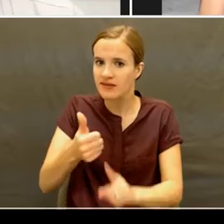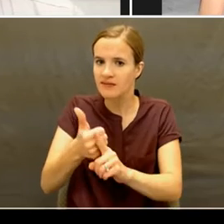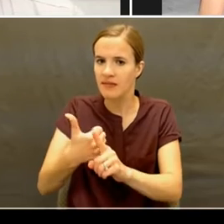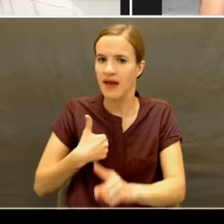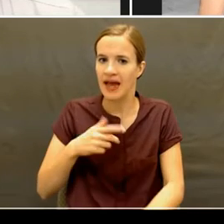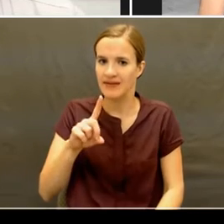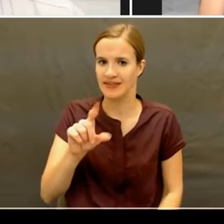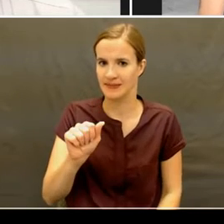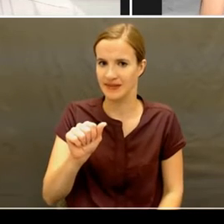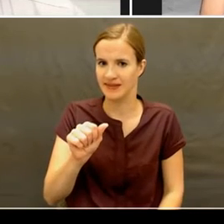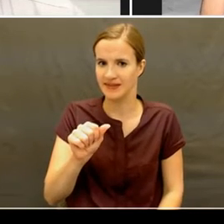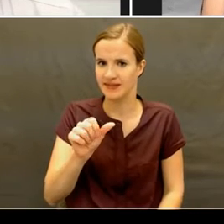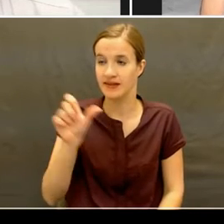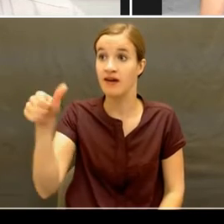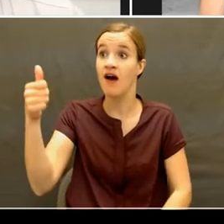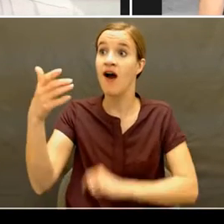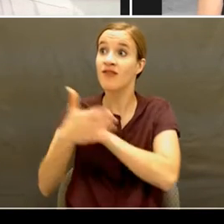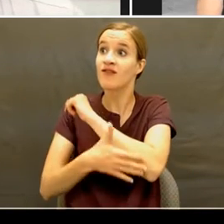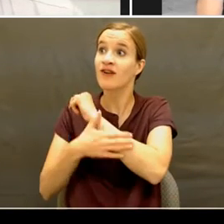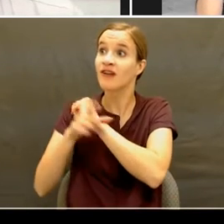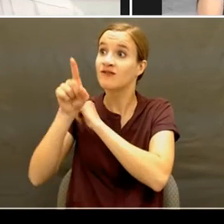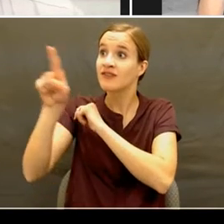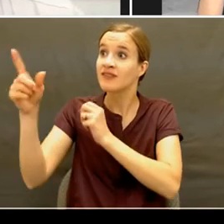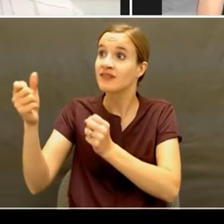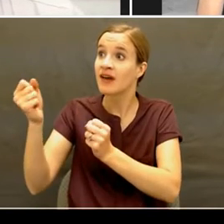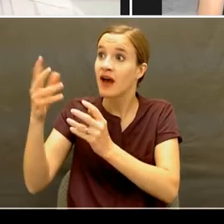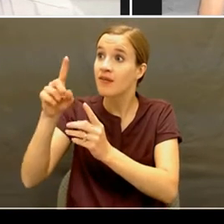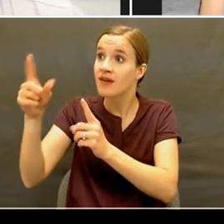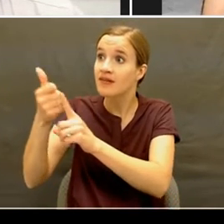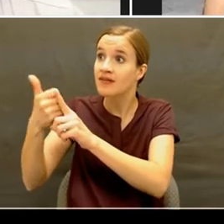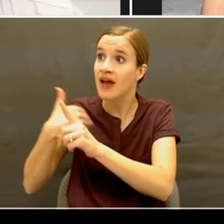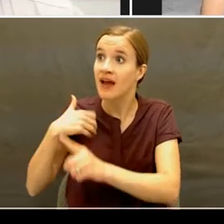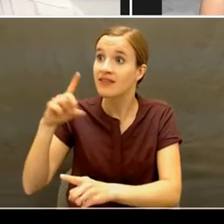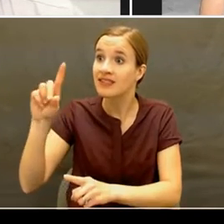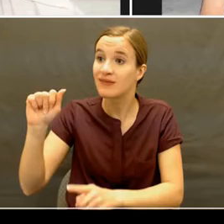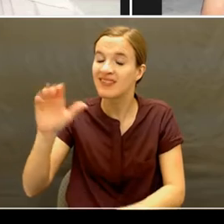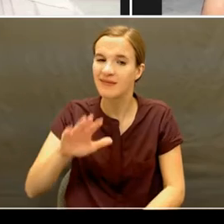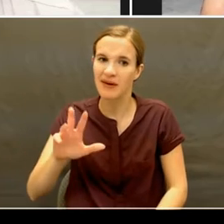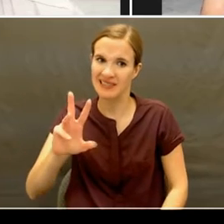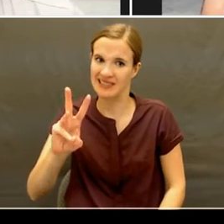and we don't have any say about it, you know, that's going to have to change, you know, and